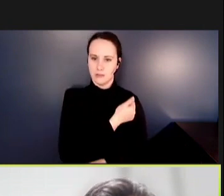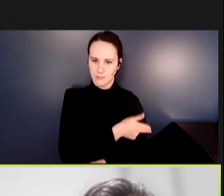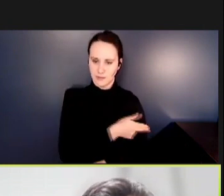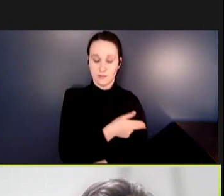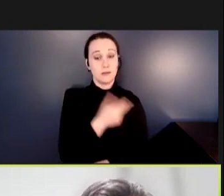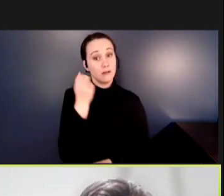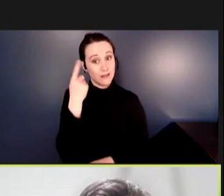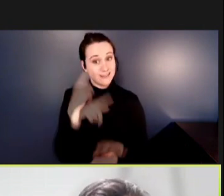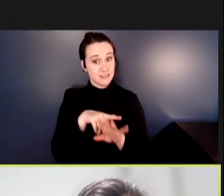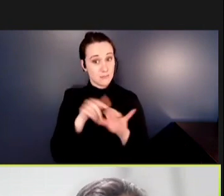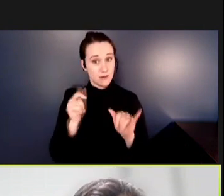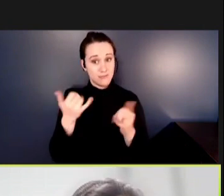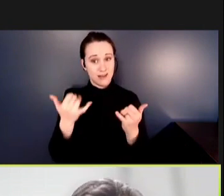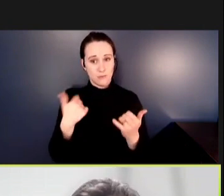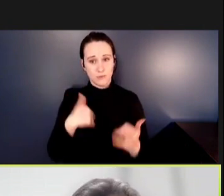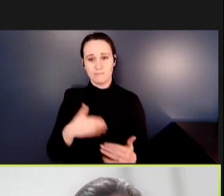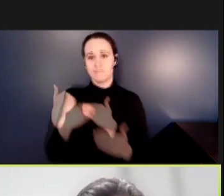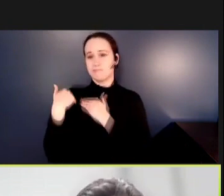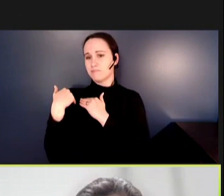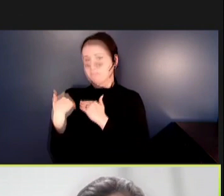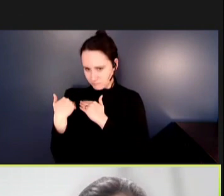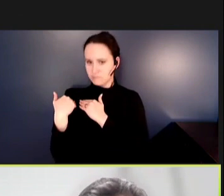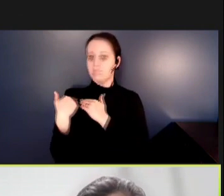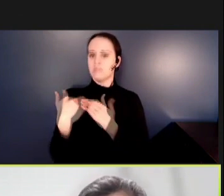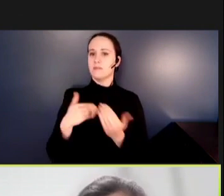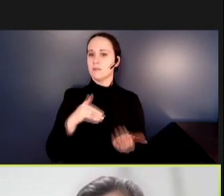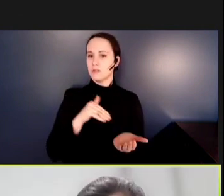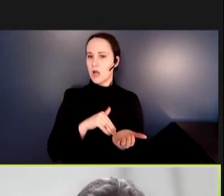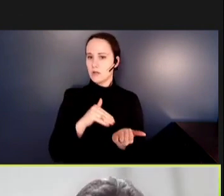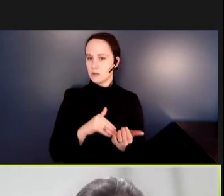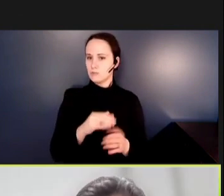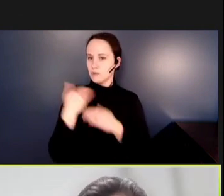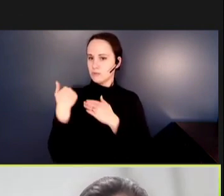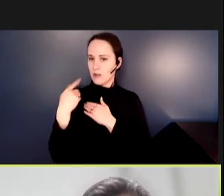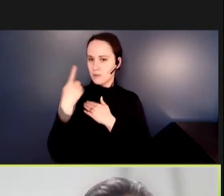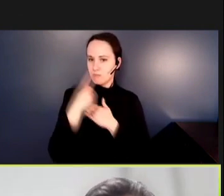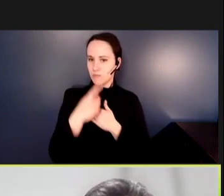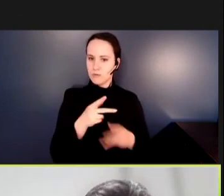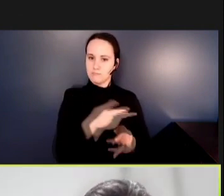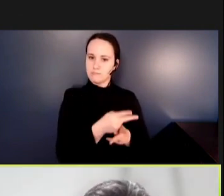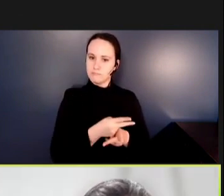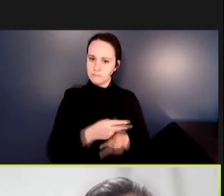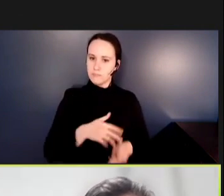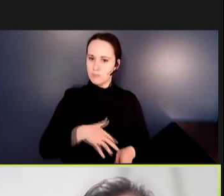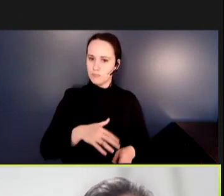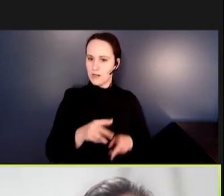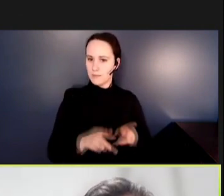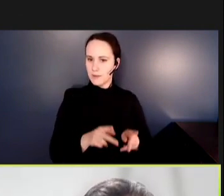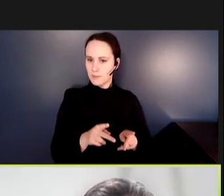care providers and with that, I do have to praise highly the role that a professional